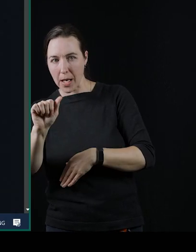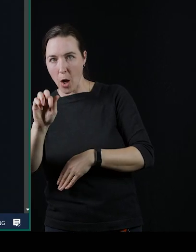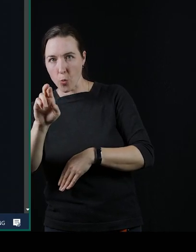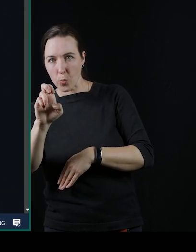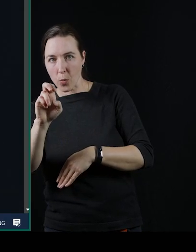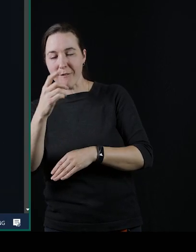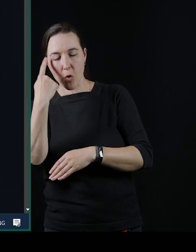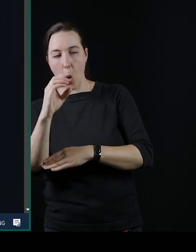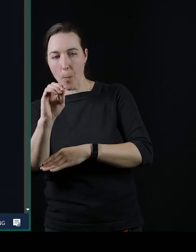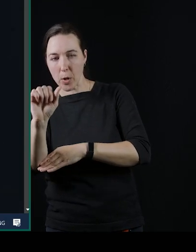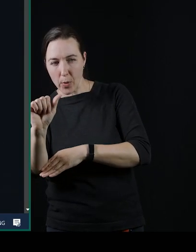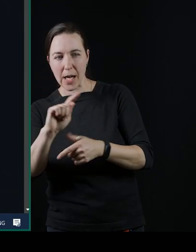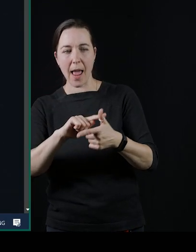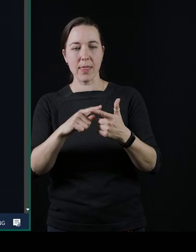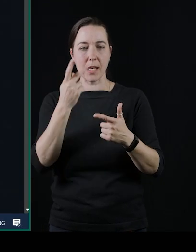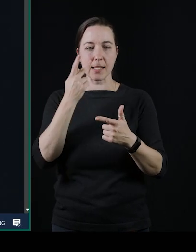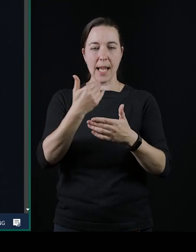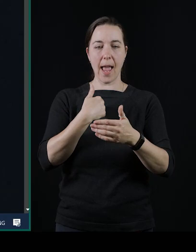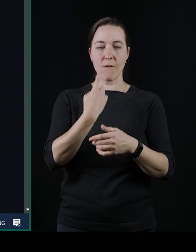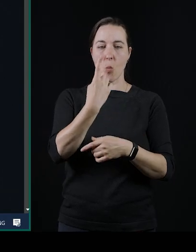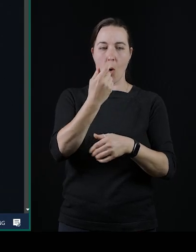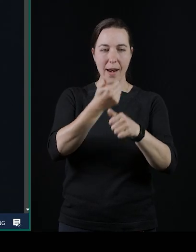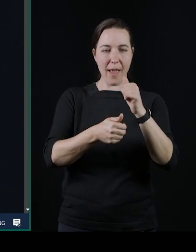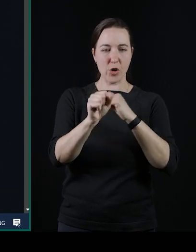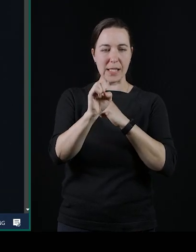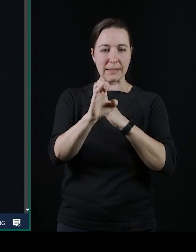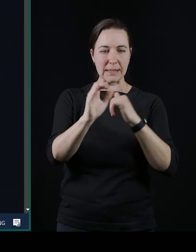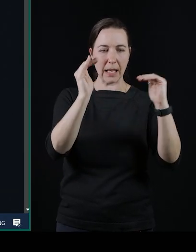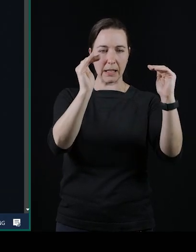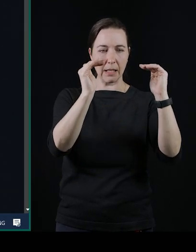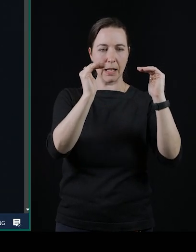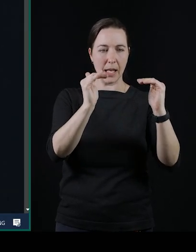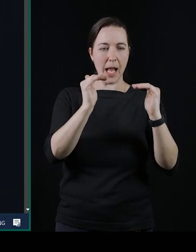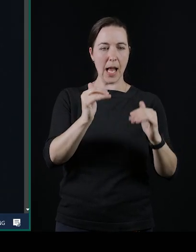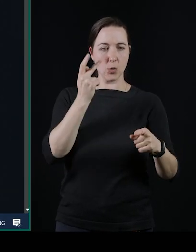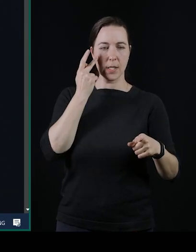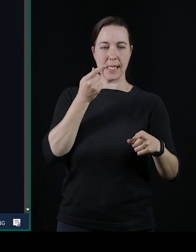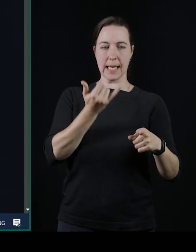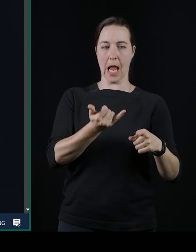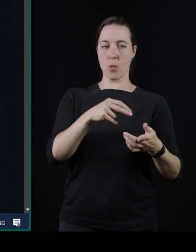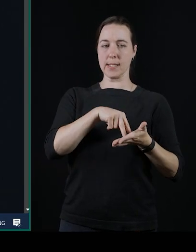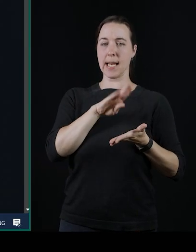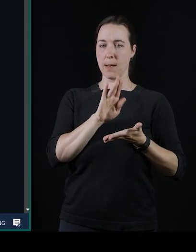and we'll see here, we have one heartbeat every second. And the state, you can see here that is standing by, right?